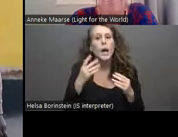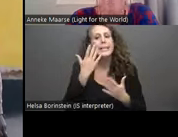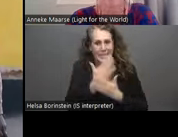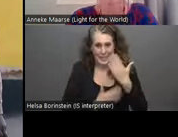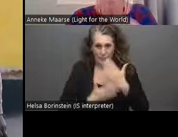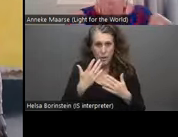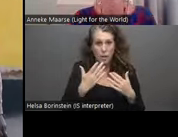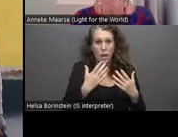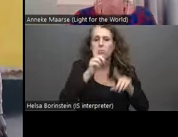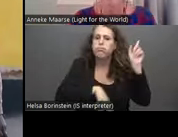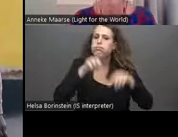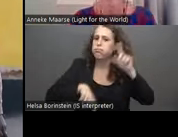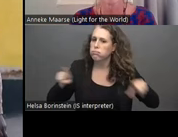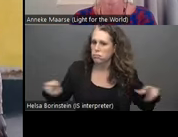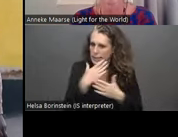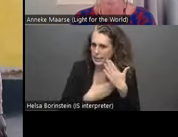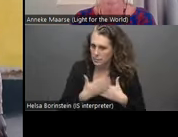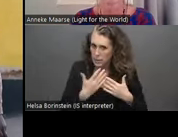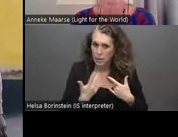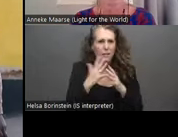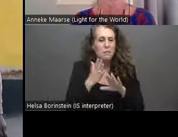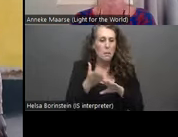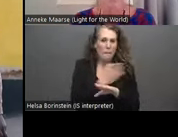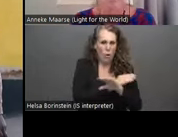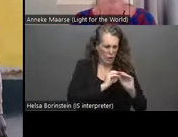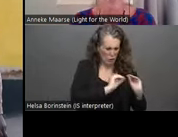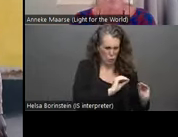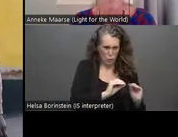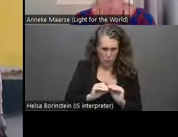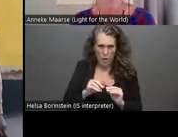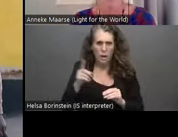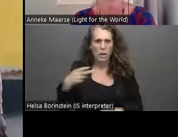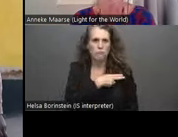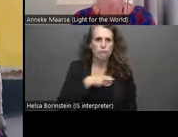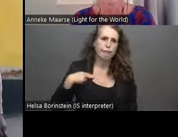and they are trained and mentored to become disability inclusion facilitators, where they